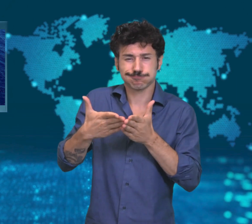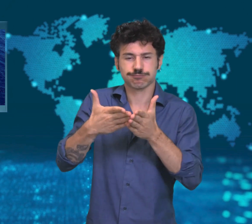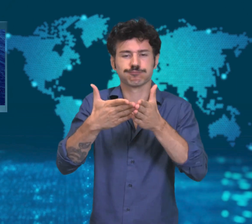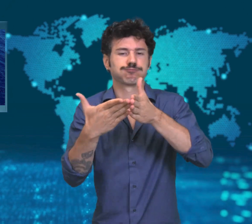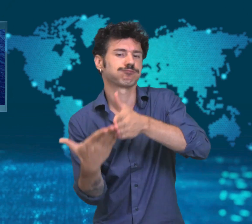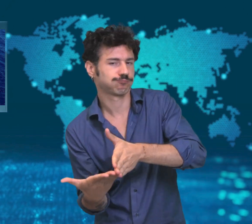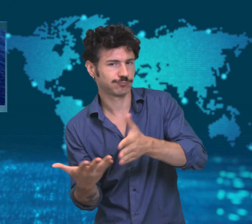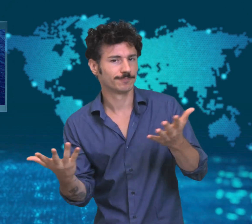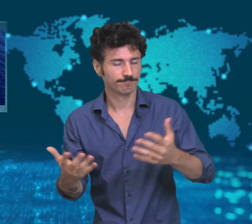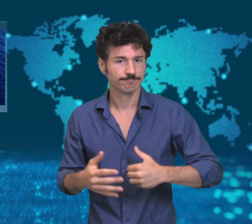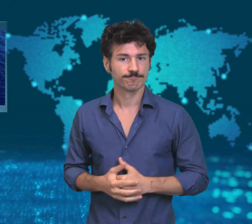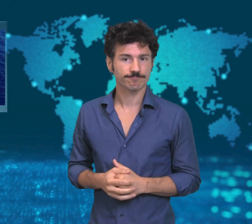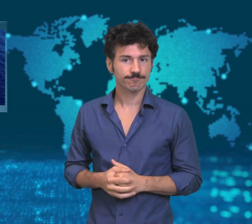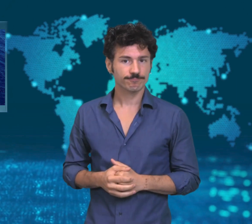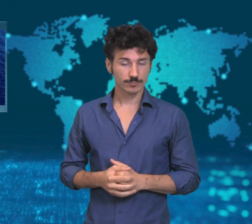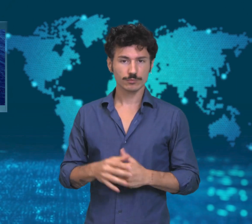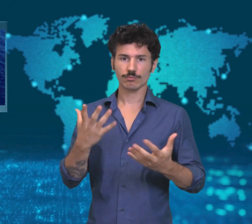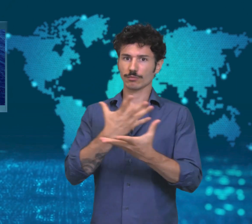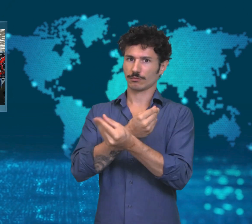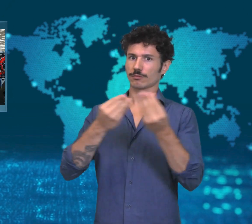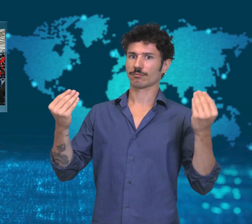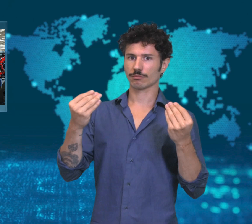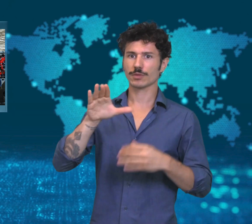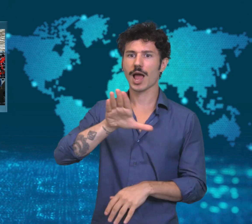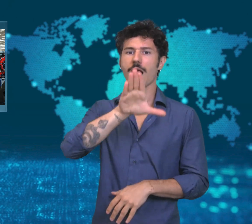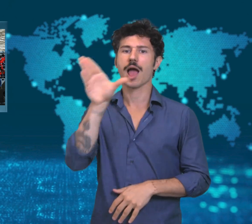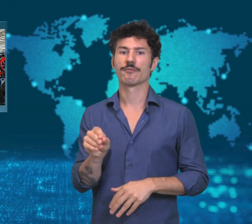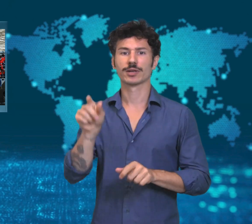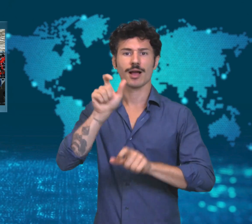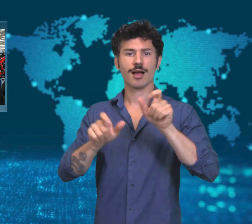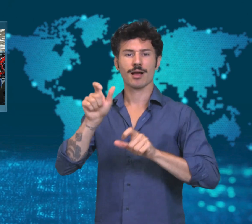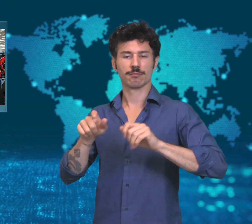but the overcrowded boat began to flood.